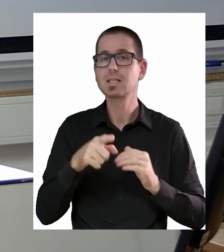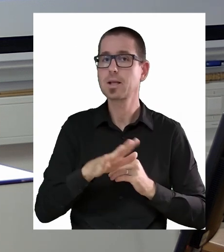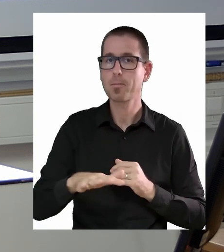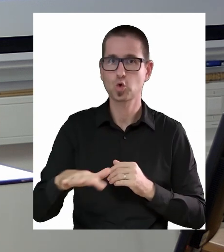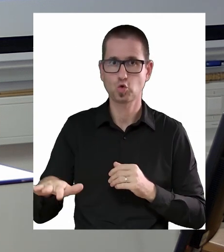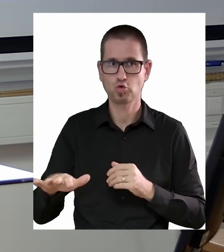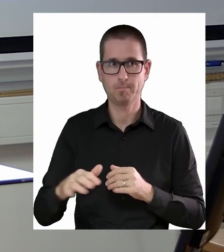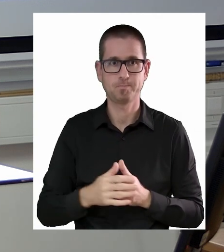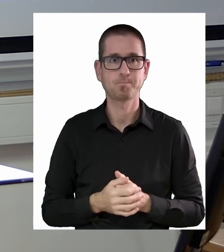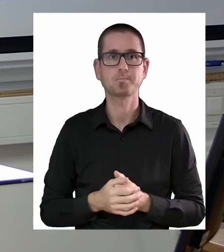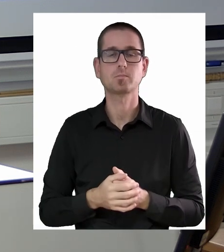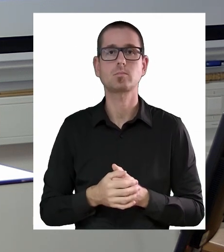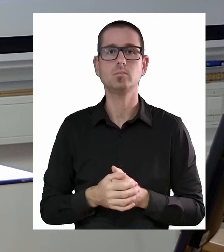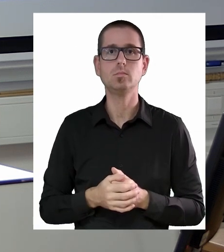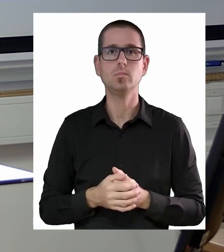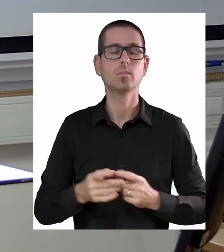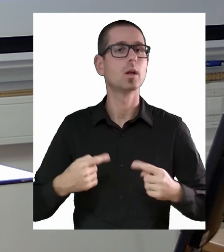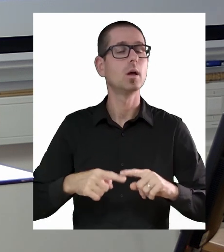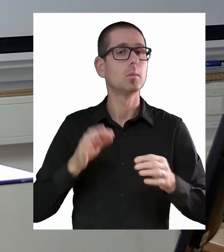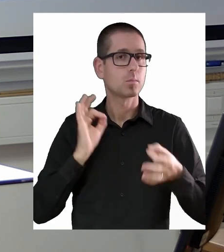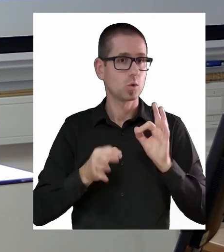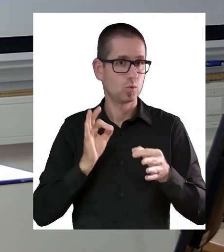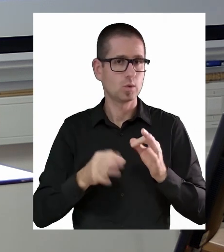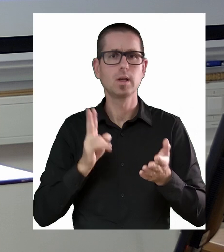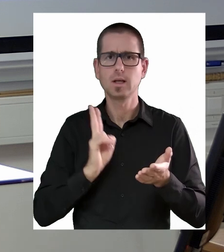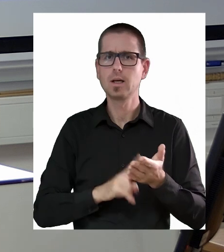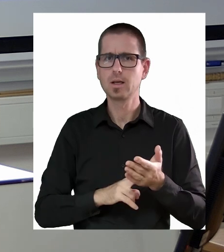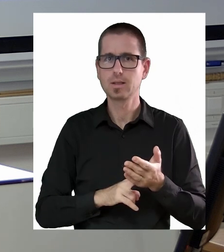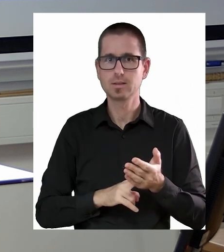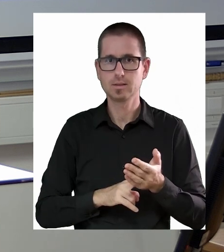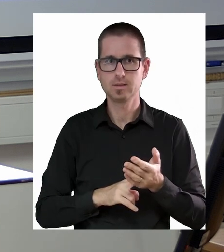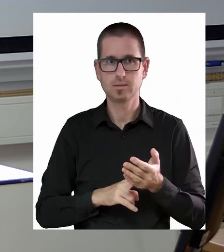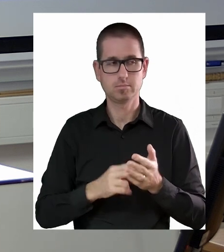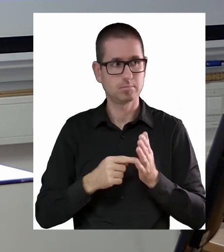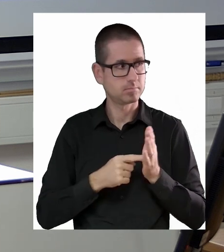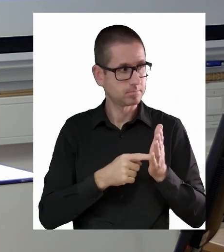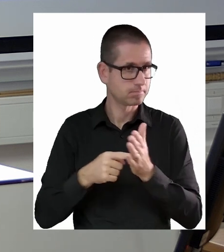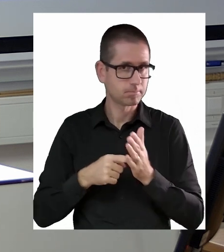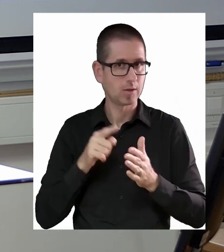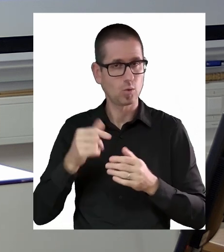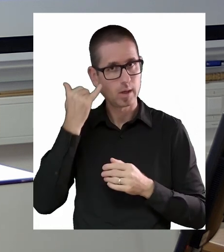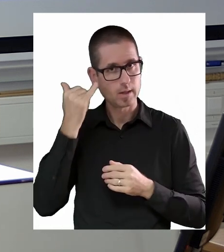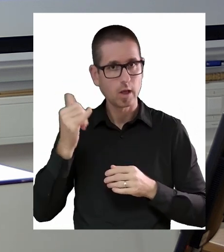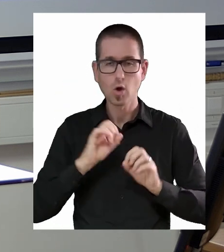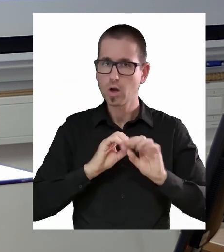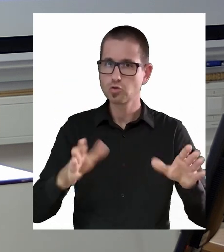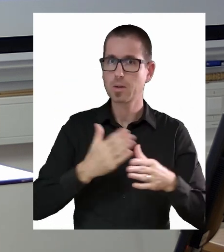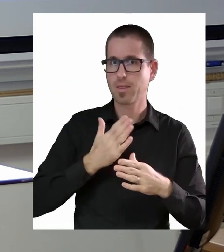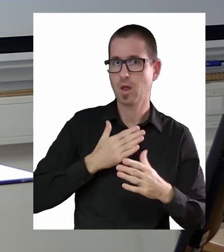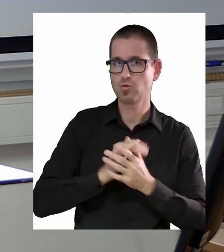We tried to really disseminate this idea among our colleagues, but others as